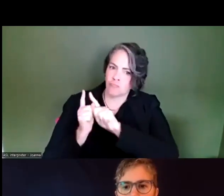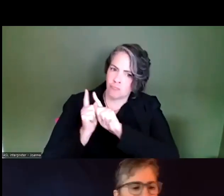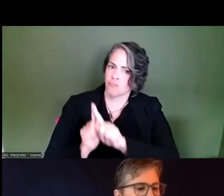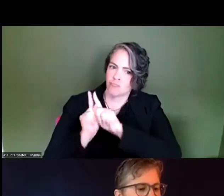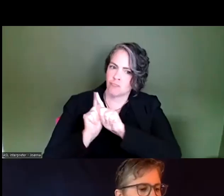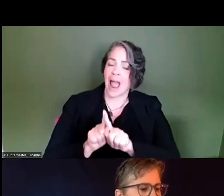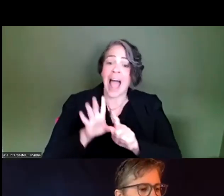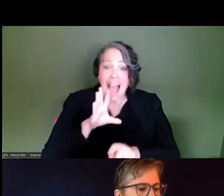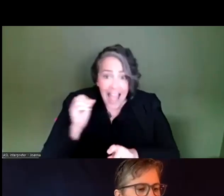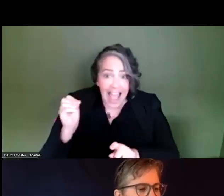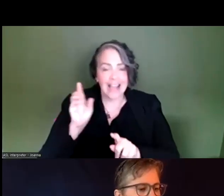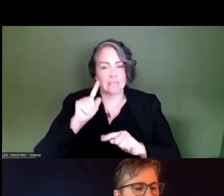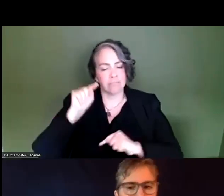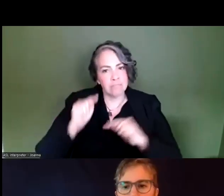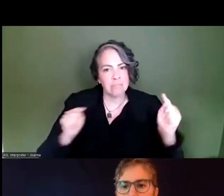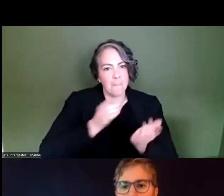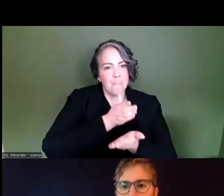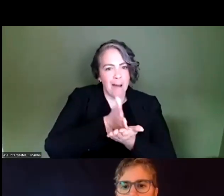I brought people from the mental health recovery side that I've met